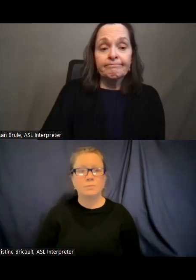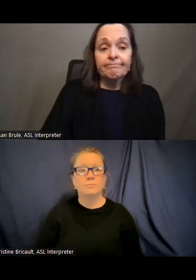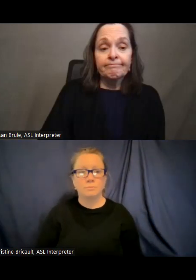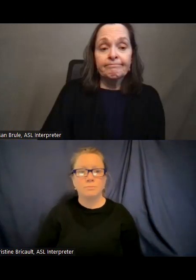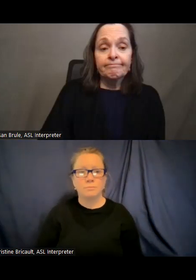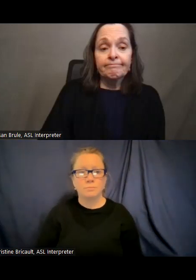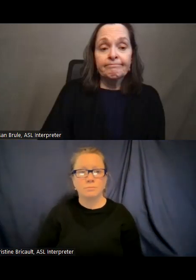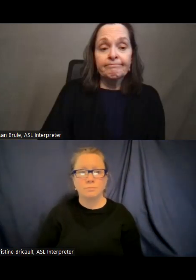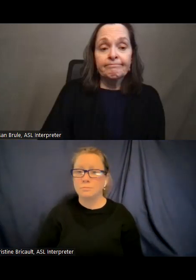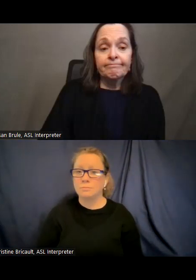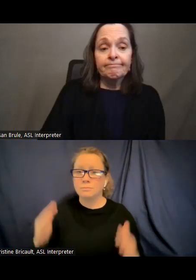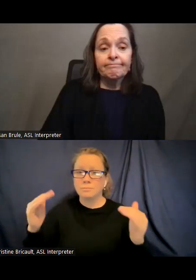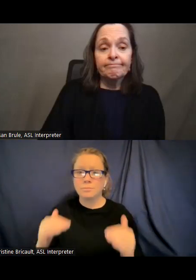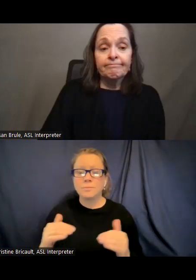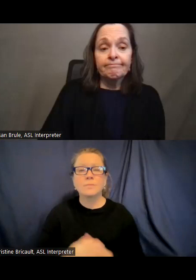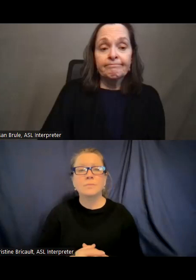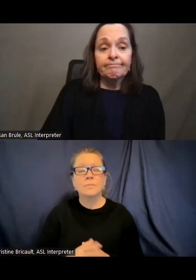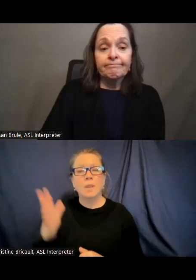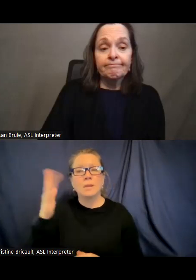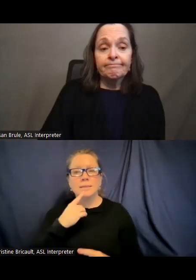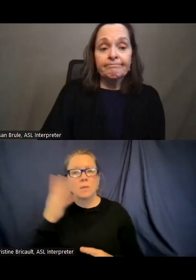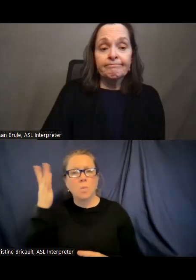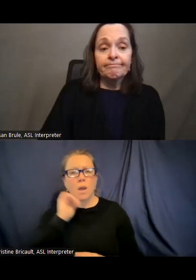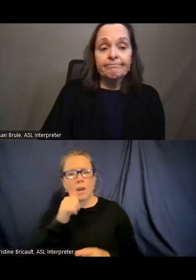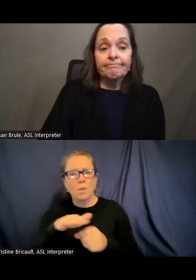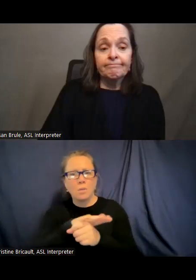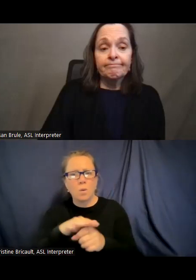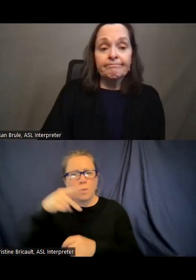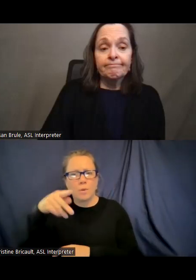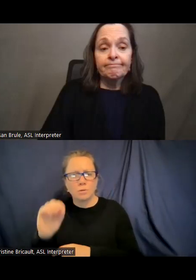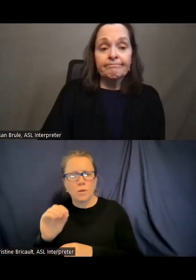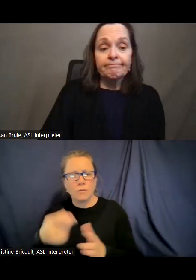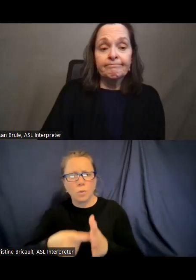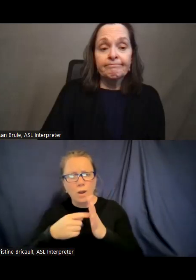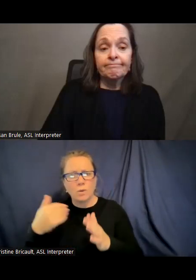The next question is: Why aren't local post offices required to have automatic door openers? I can get into the Town Hall, but I can't open the double doors of the post offices or the banks from my